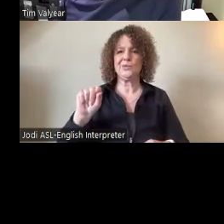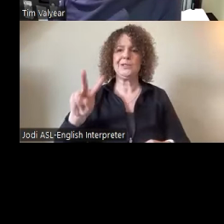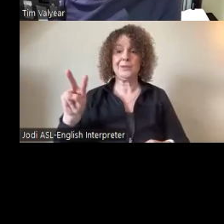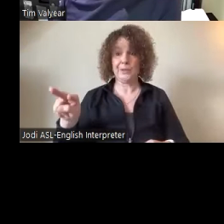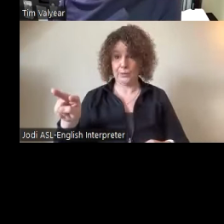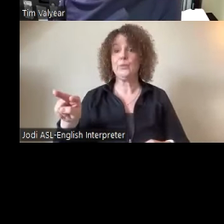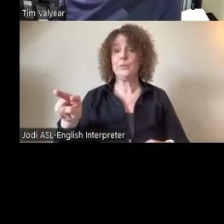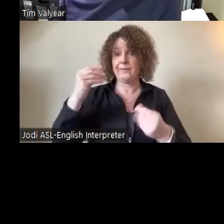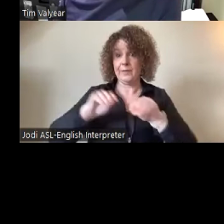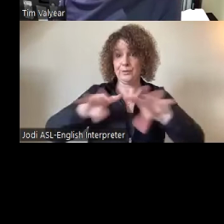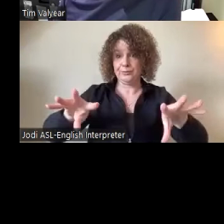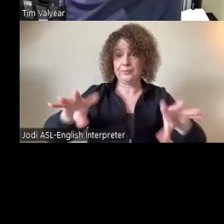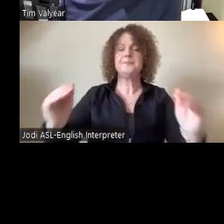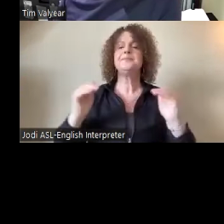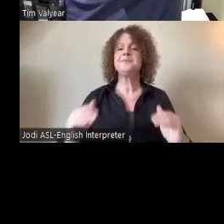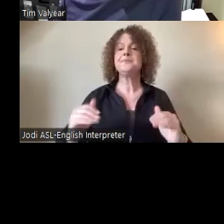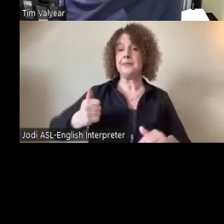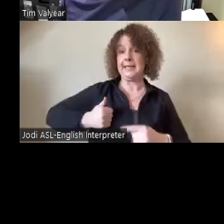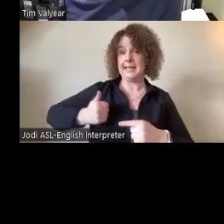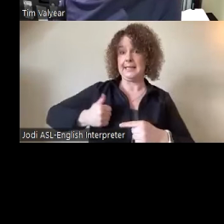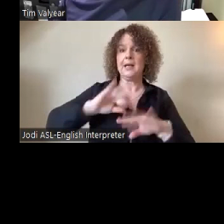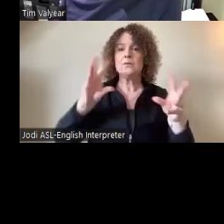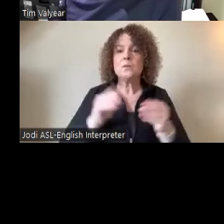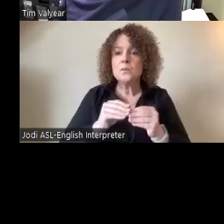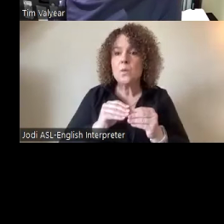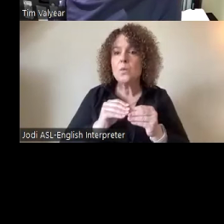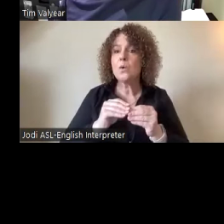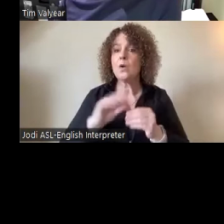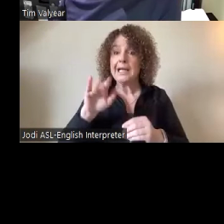COVID-19 cases with over 6 million deaths worldwide as of